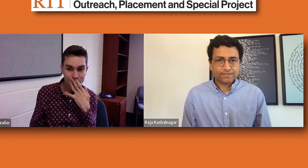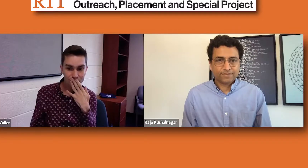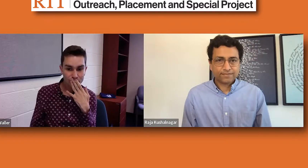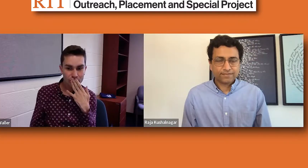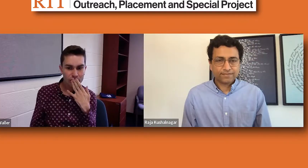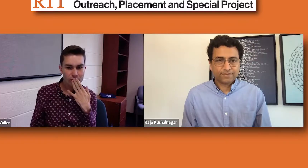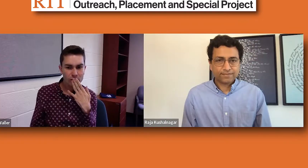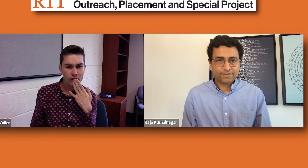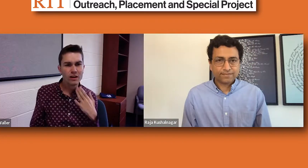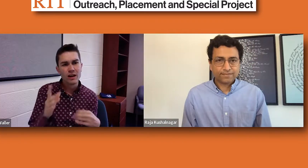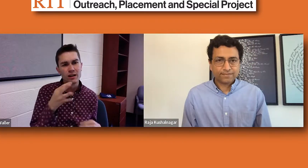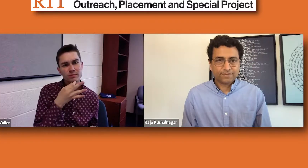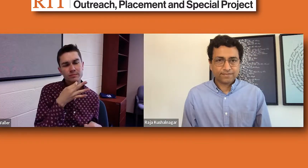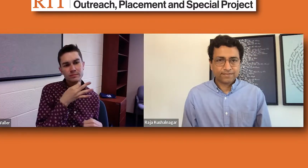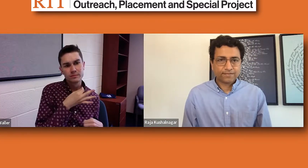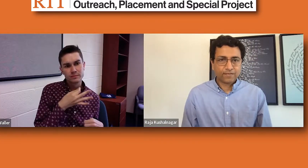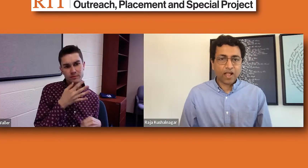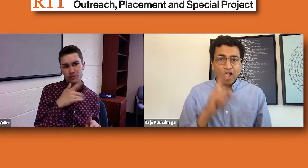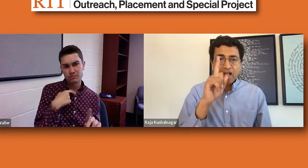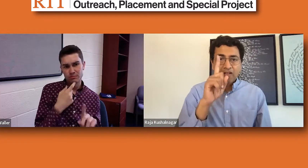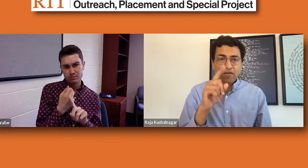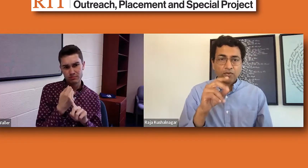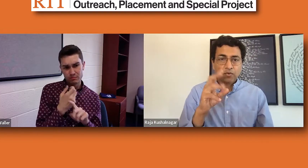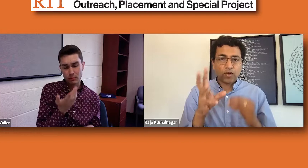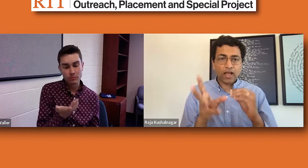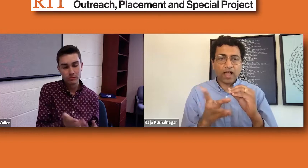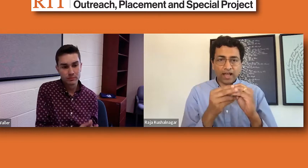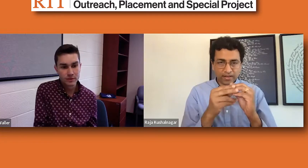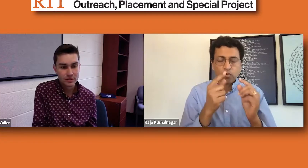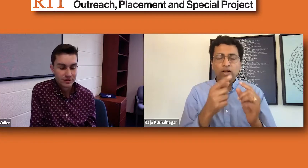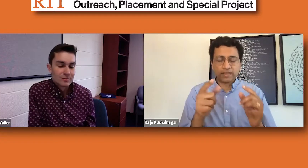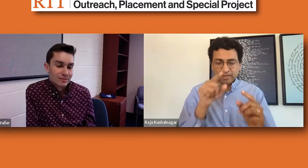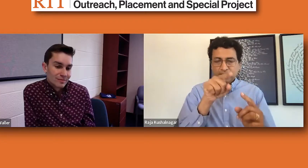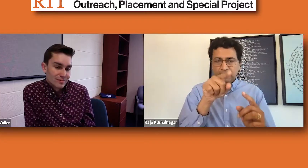and not the other way around. Yeah.